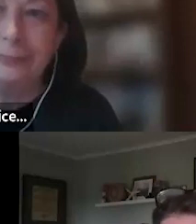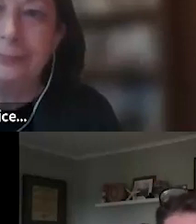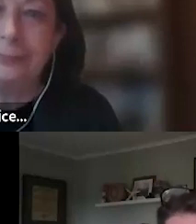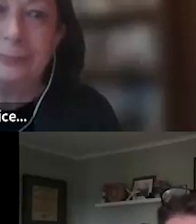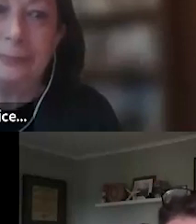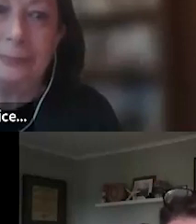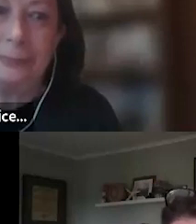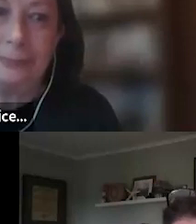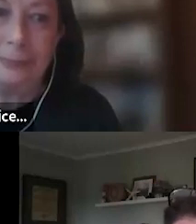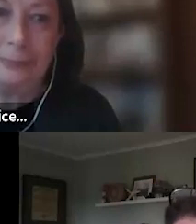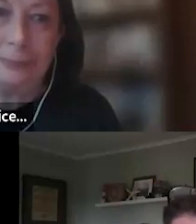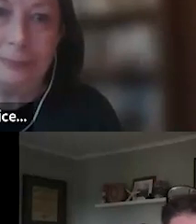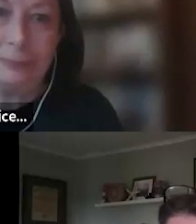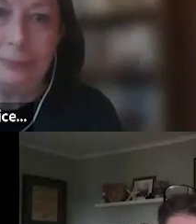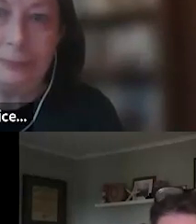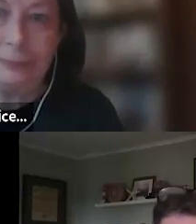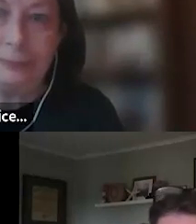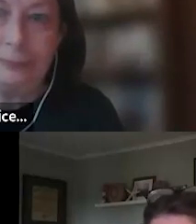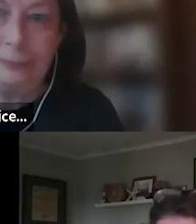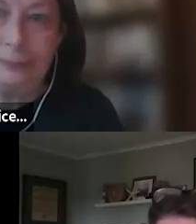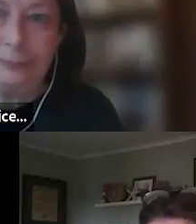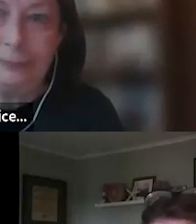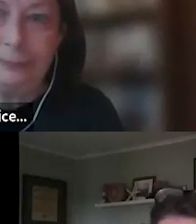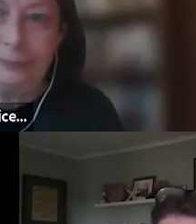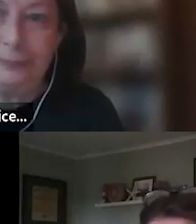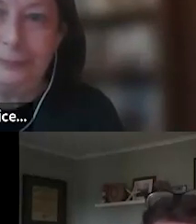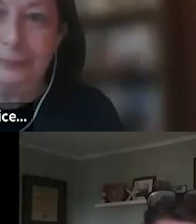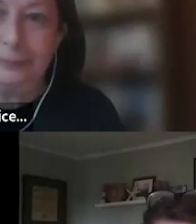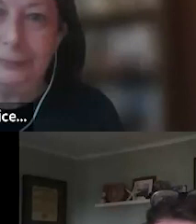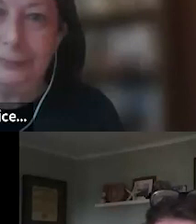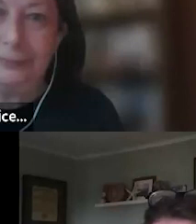and are individuals who are advanced age or older adults,